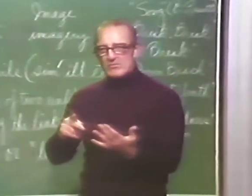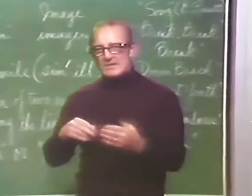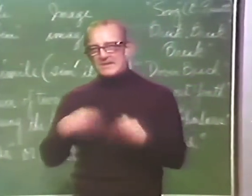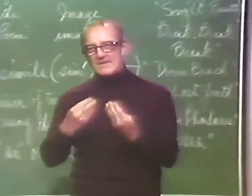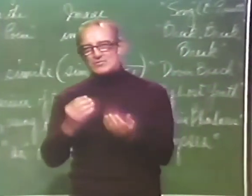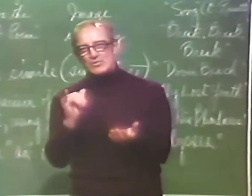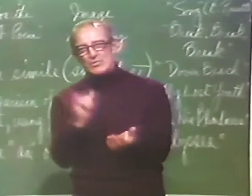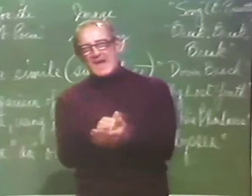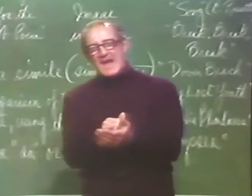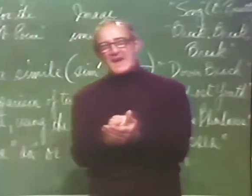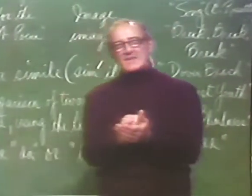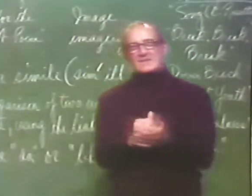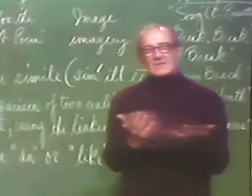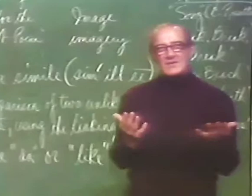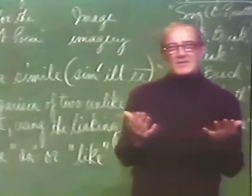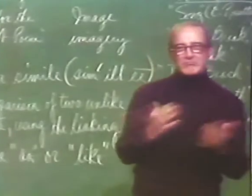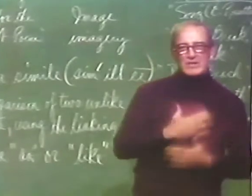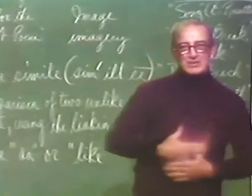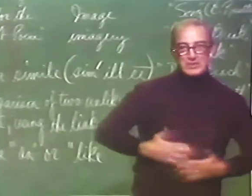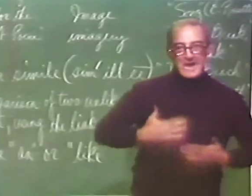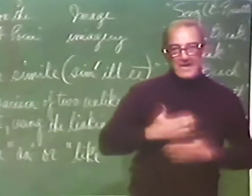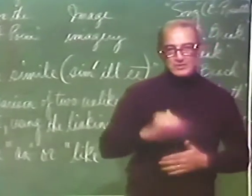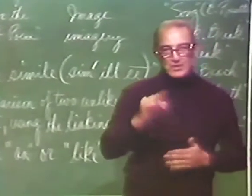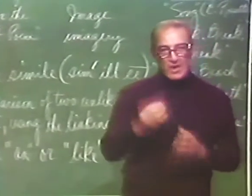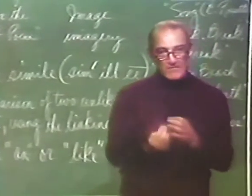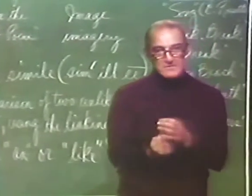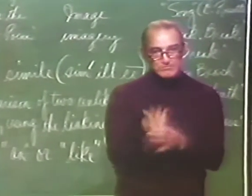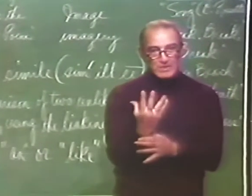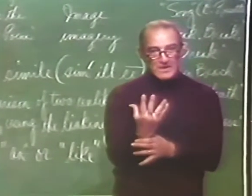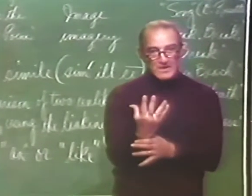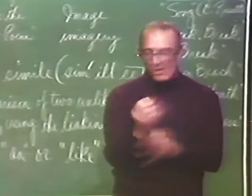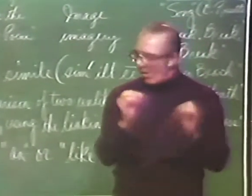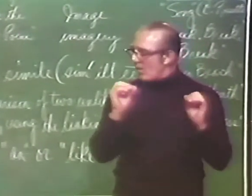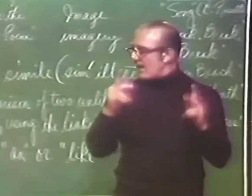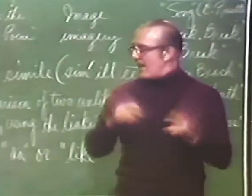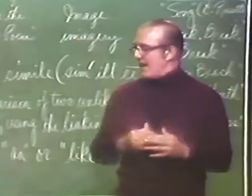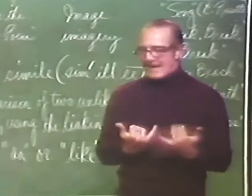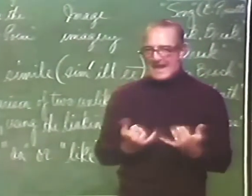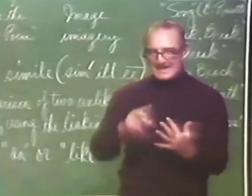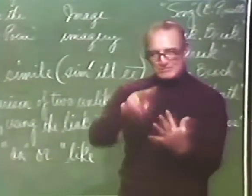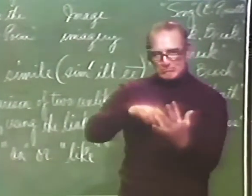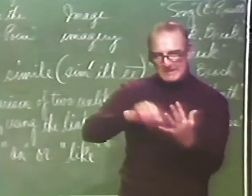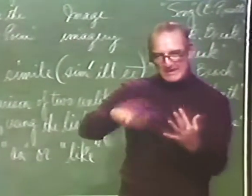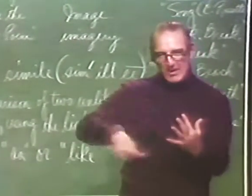THAT IDEA, THAT POEM GIVES YOU THAT APPRECIATION OF THE SPRING.